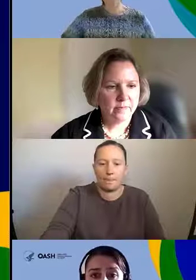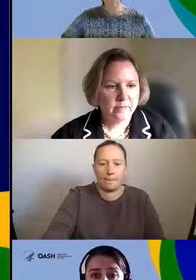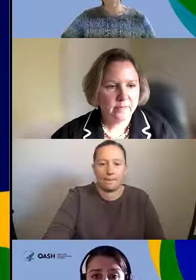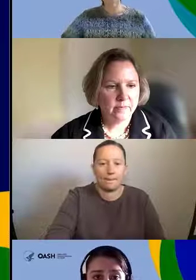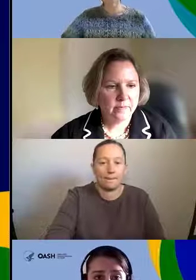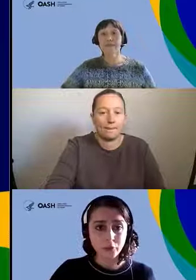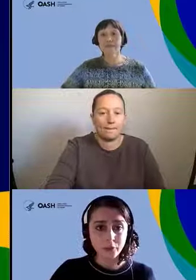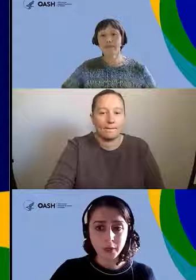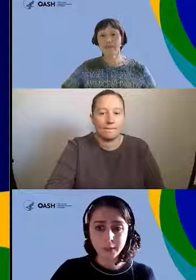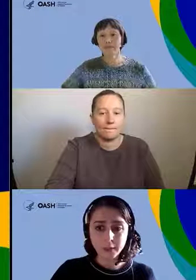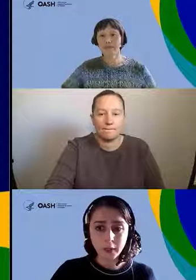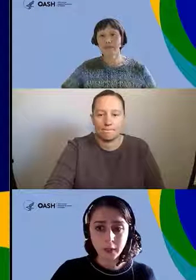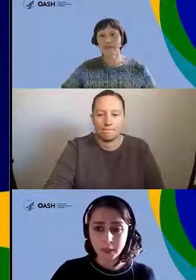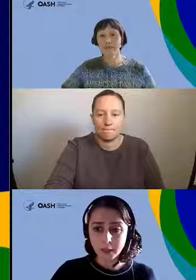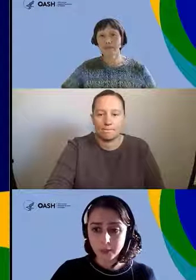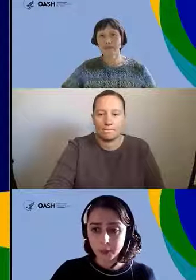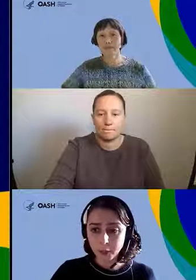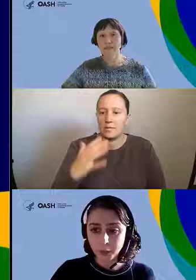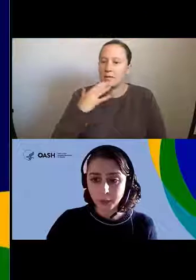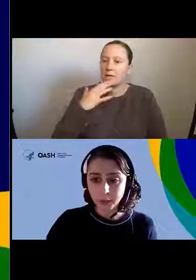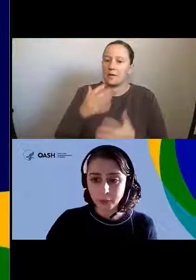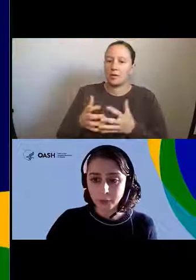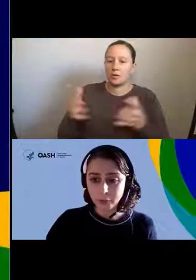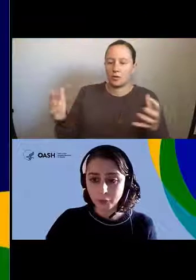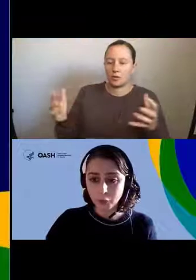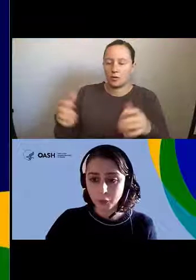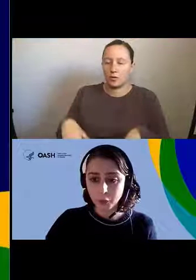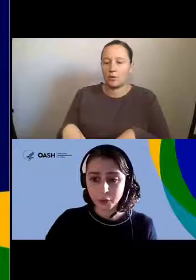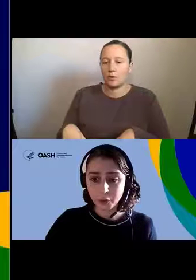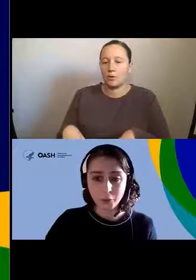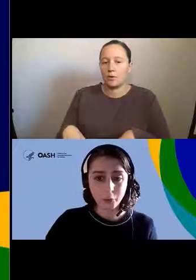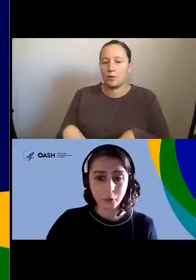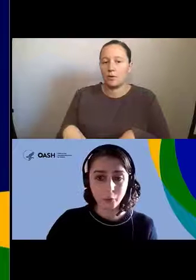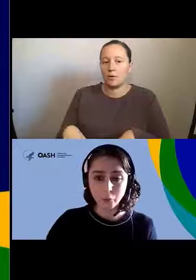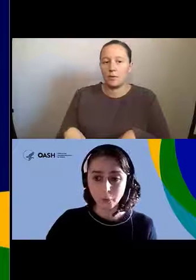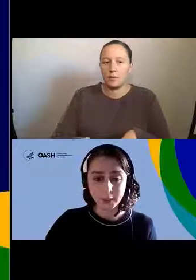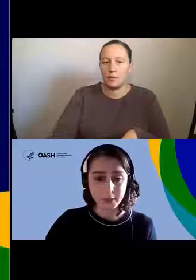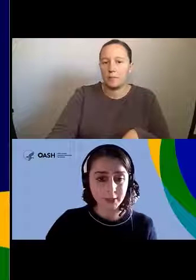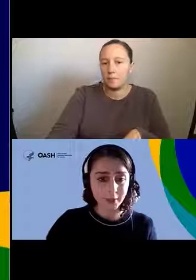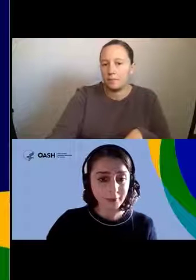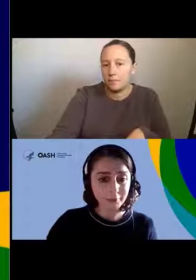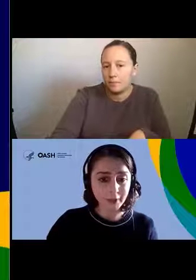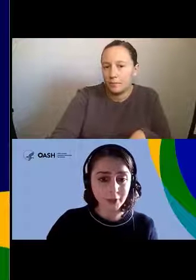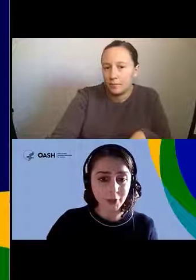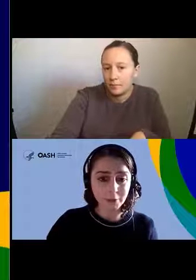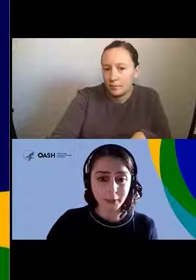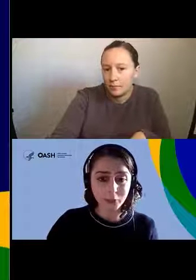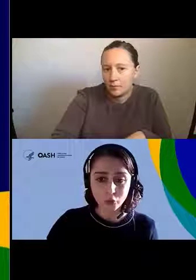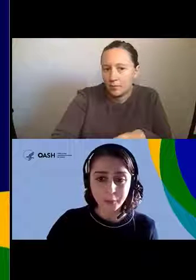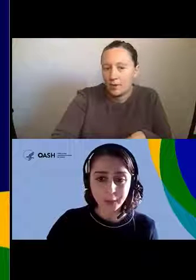Marianna Azar: Thank you so much, Yvonne. Bear with me for a second, I lost my control panel.